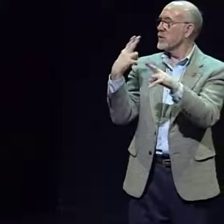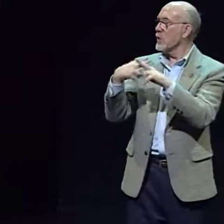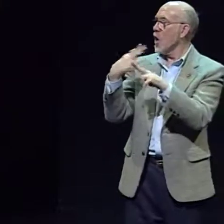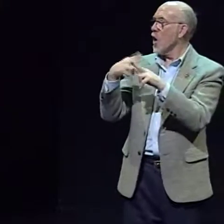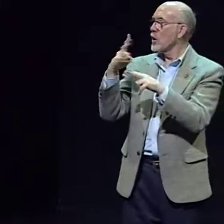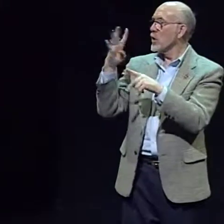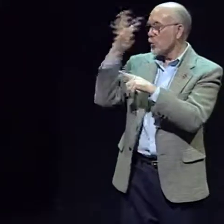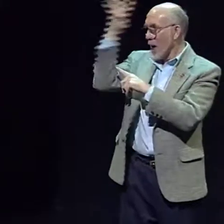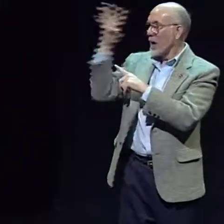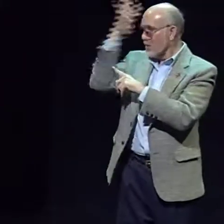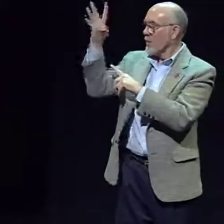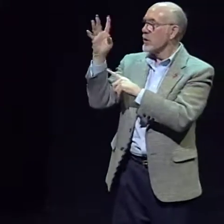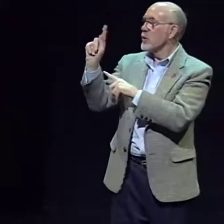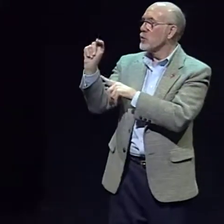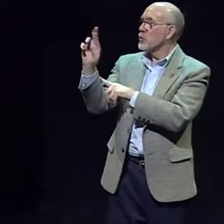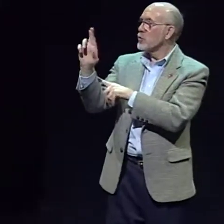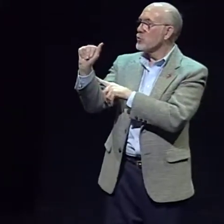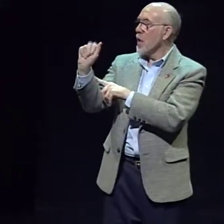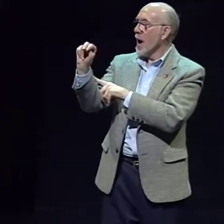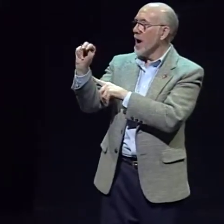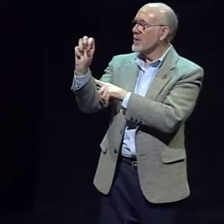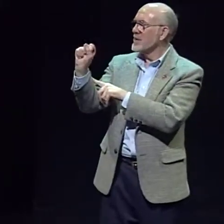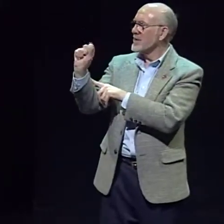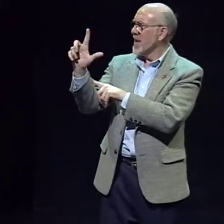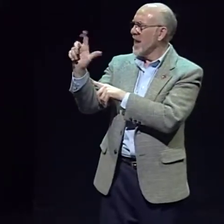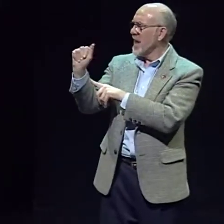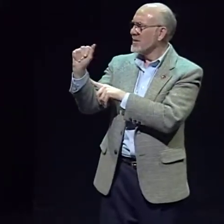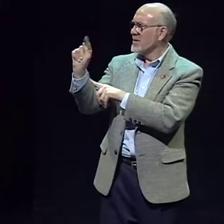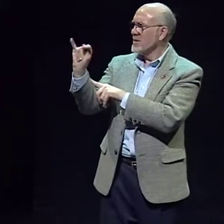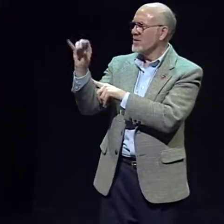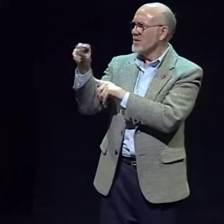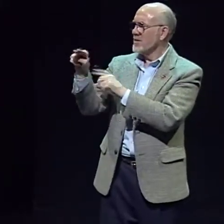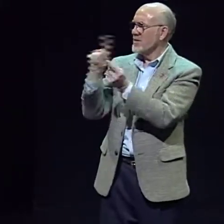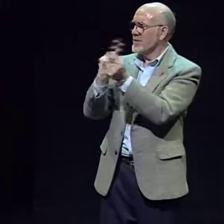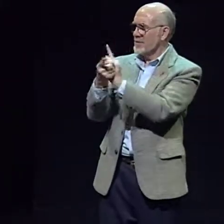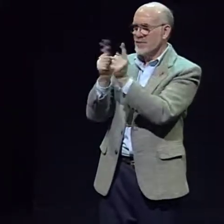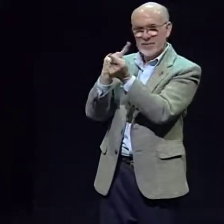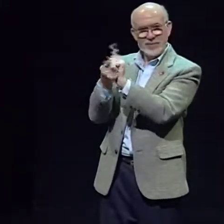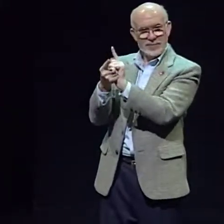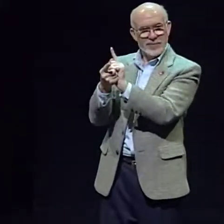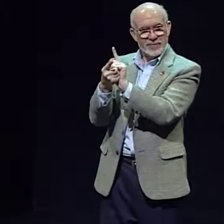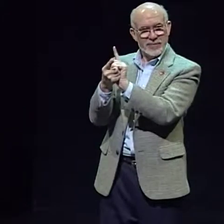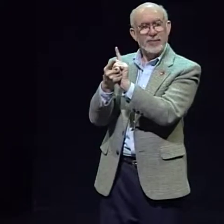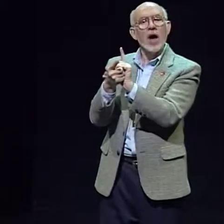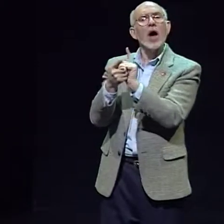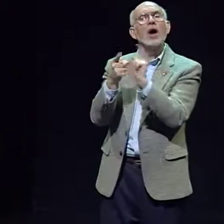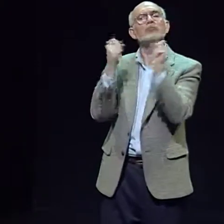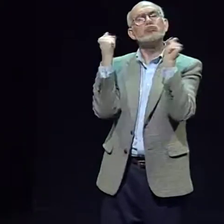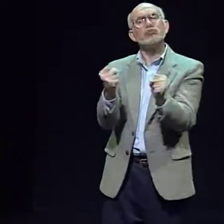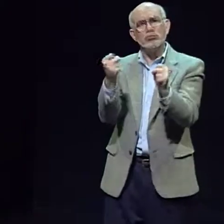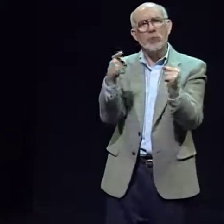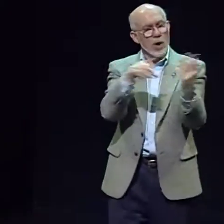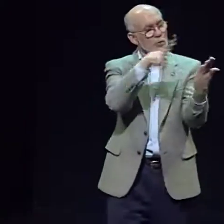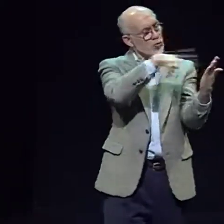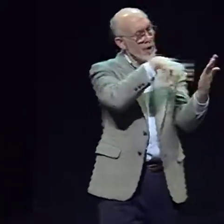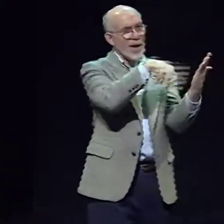AND I TAUGHT A CLASS. IT WAS CALLED CREATIVE TRANSLATION.